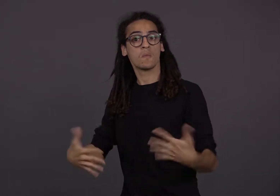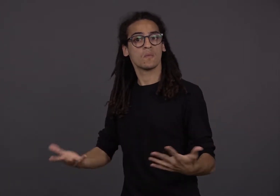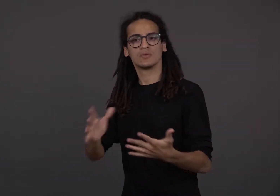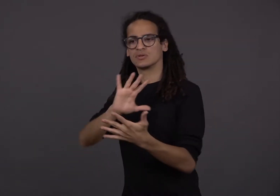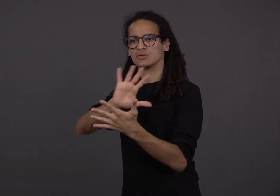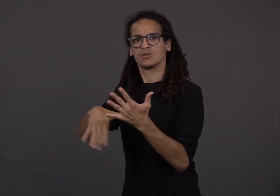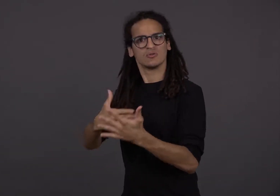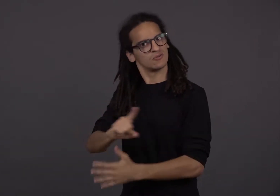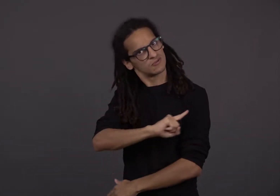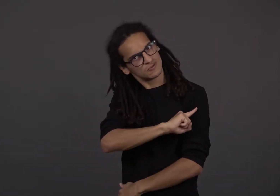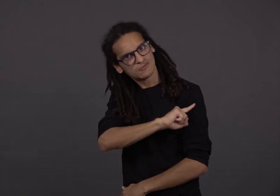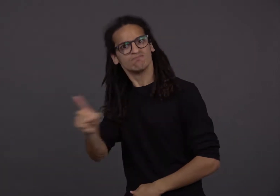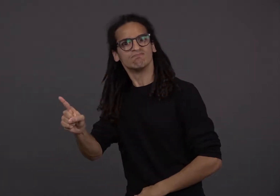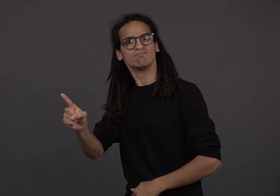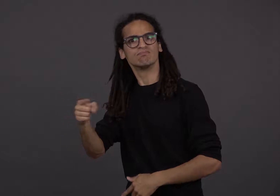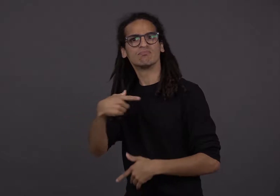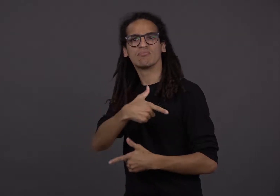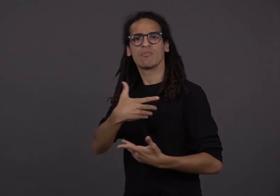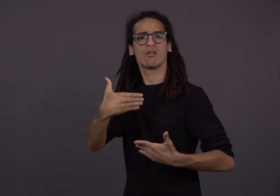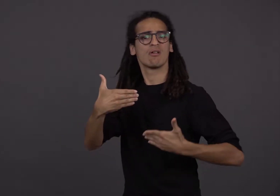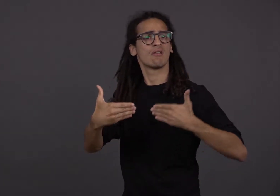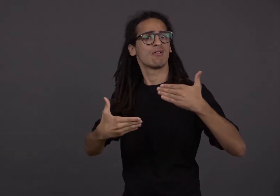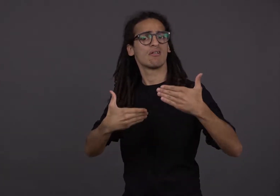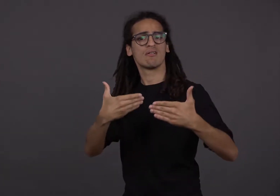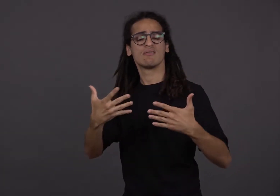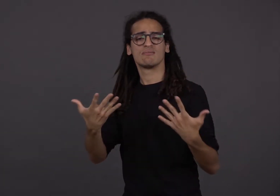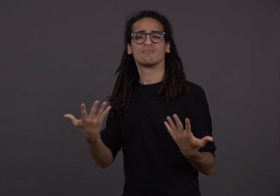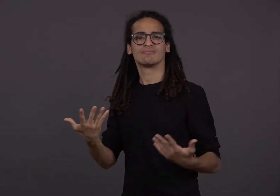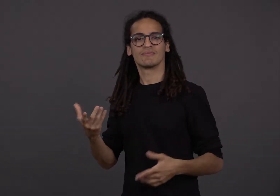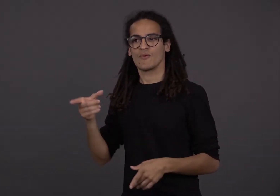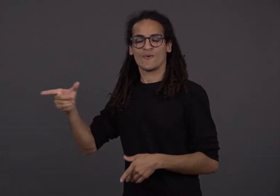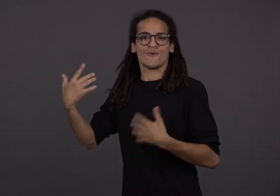because sign language is not widely used or accepted.